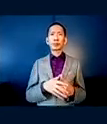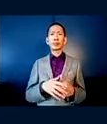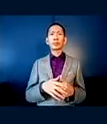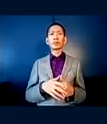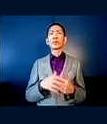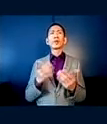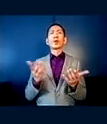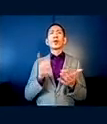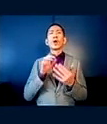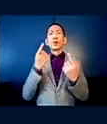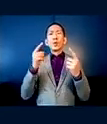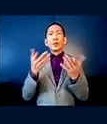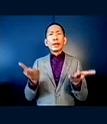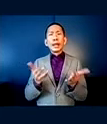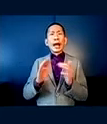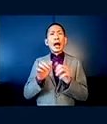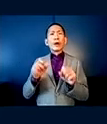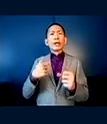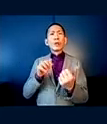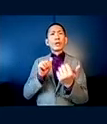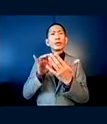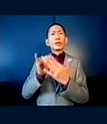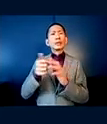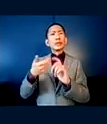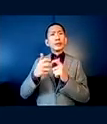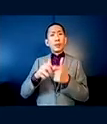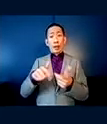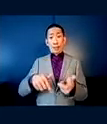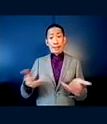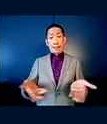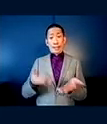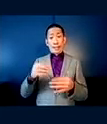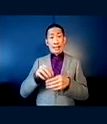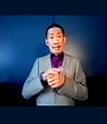PRESENTATION. WE ASKED THE QUESTION, WHAT WOULD WORK HERE? HOW CAN WE ADDRESS THIS PROBLEM